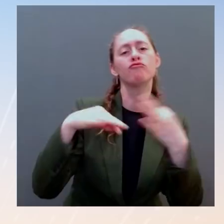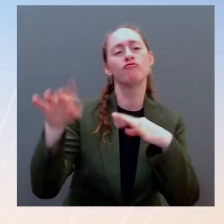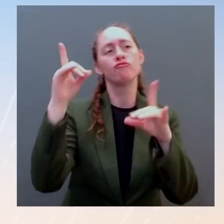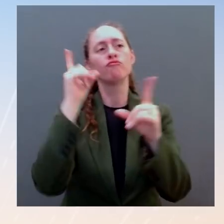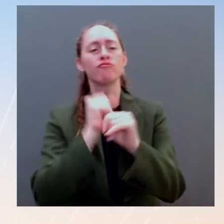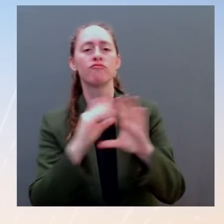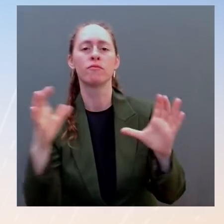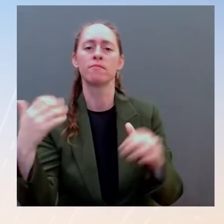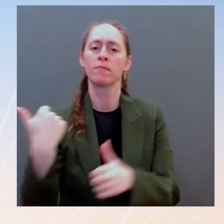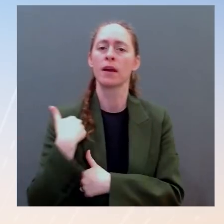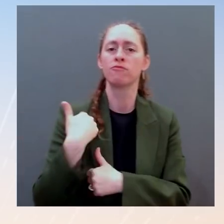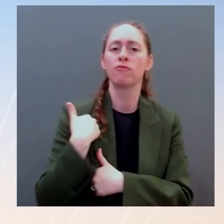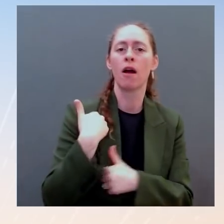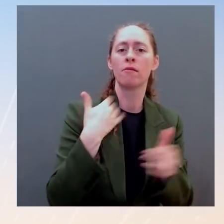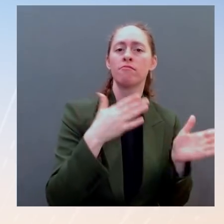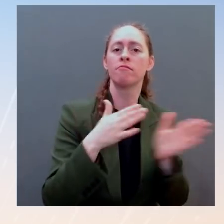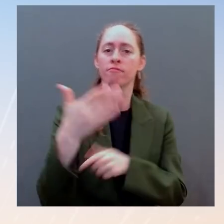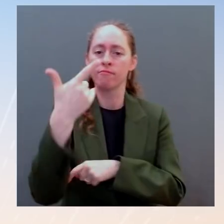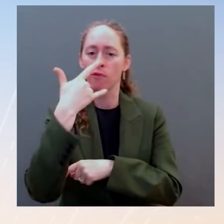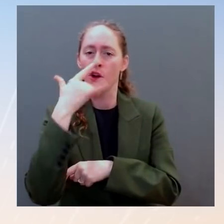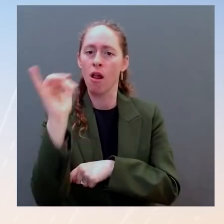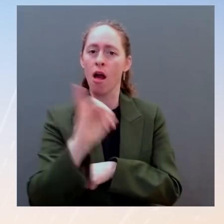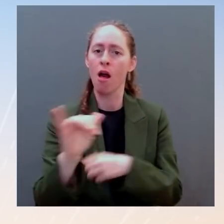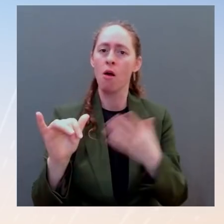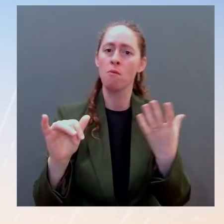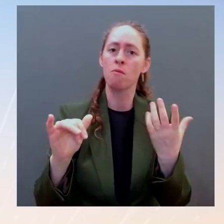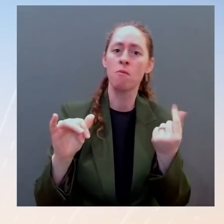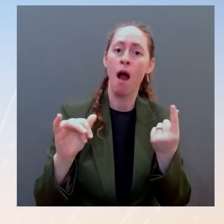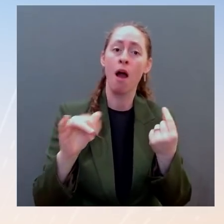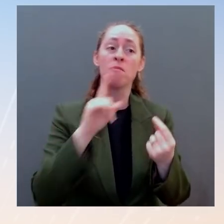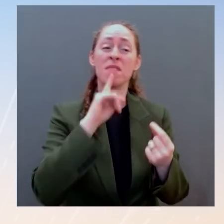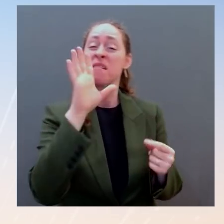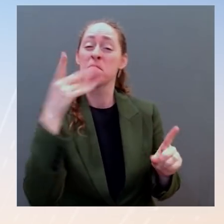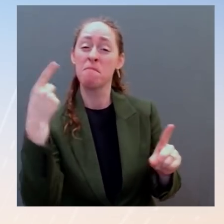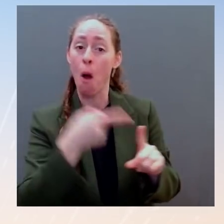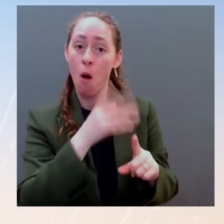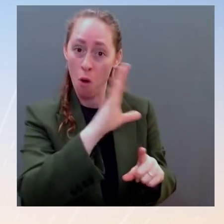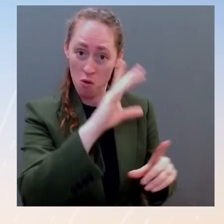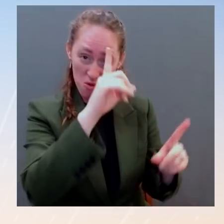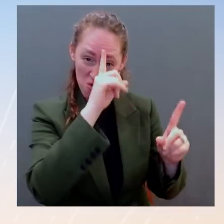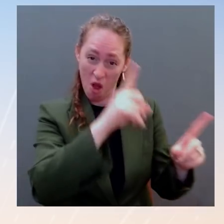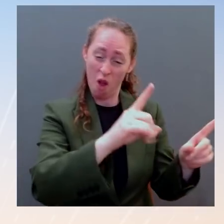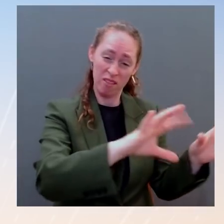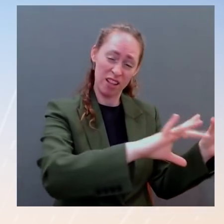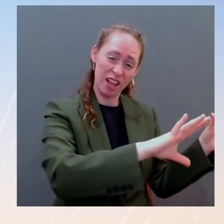to take over their sovereignty, their territorial integrity. Of course, they haven't succeeded at that, but to go beyond that.